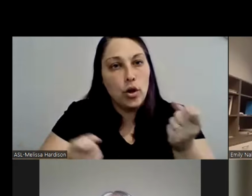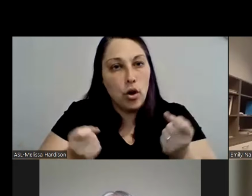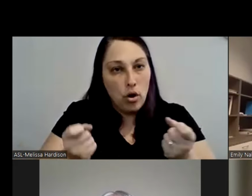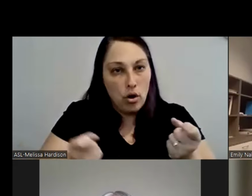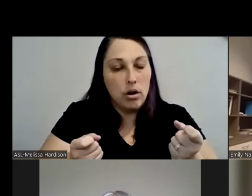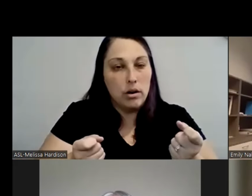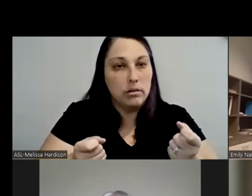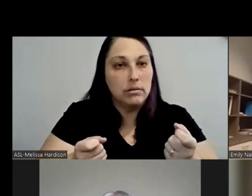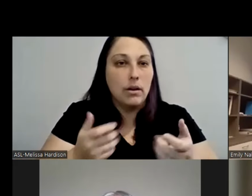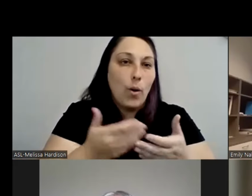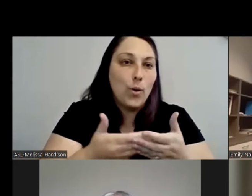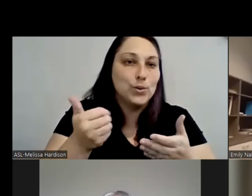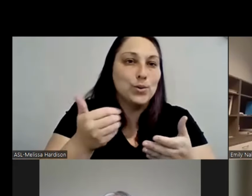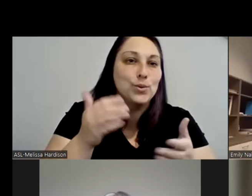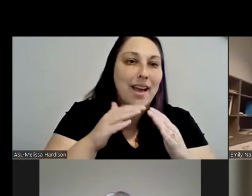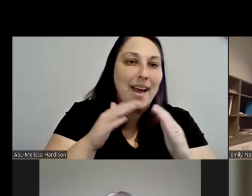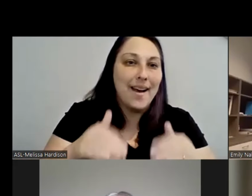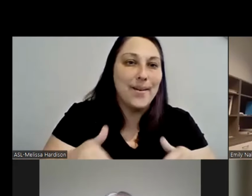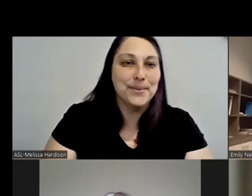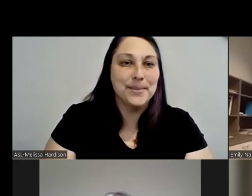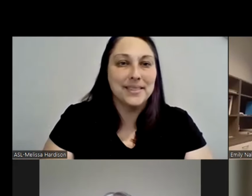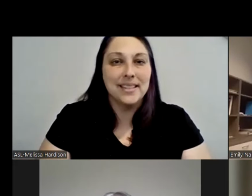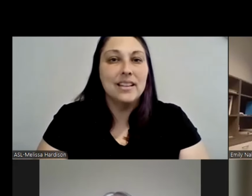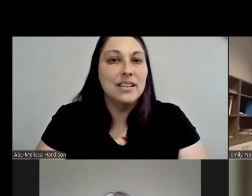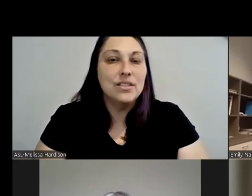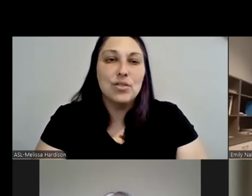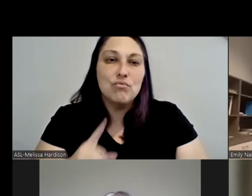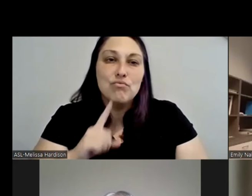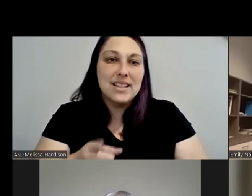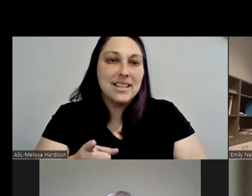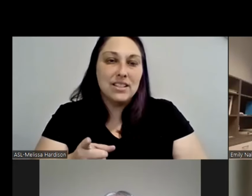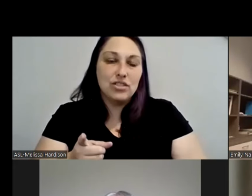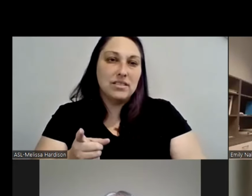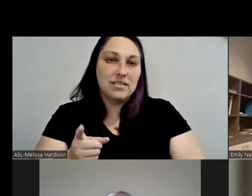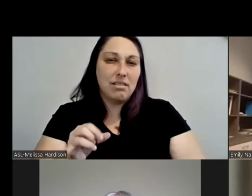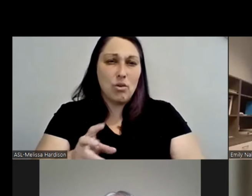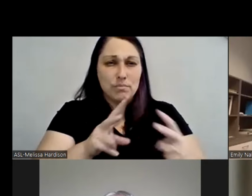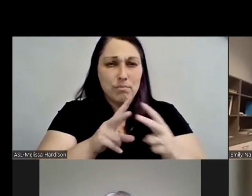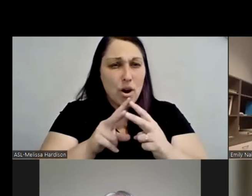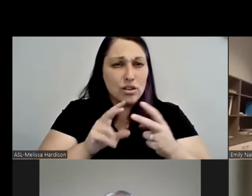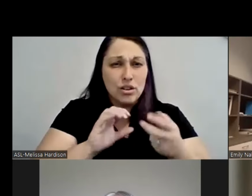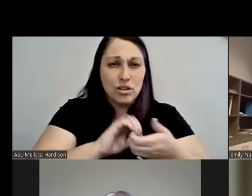It was not designed for people who are going to grow up, and